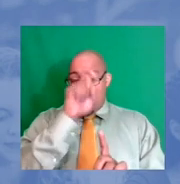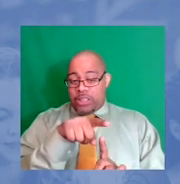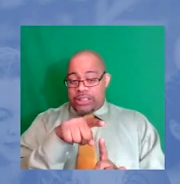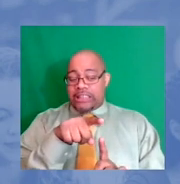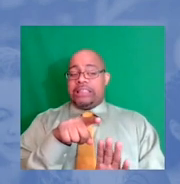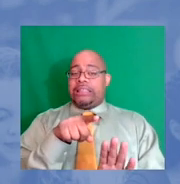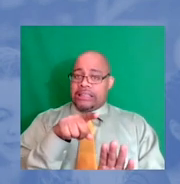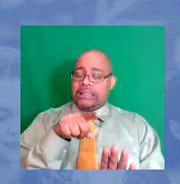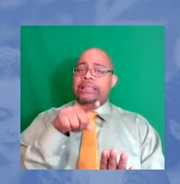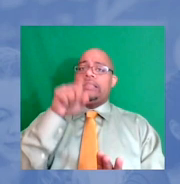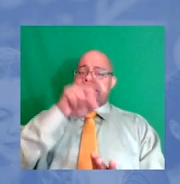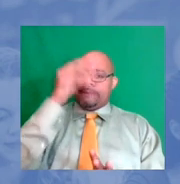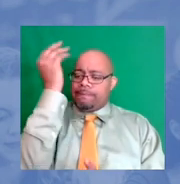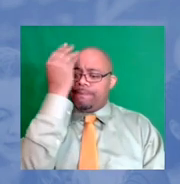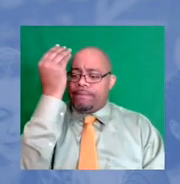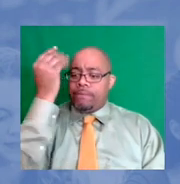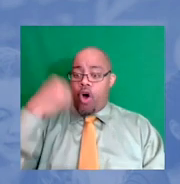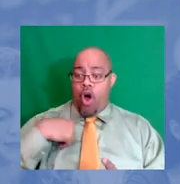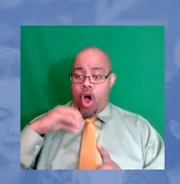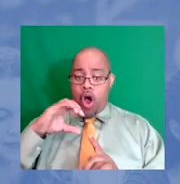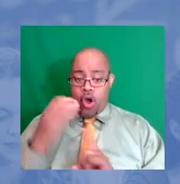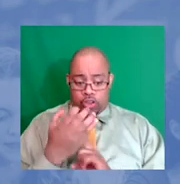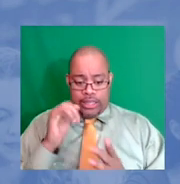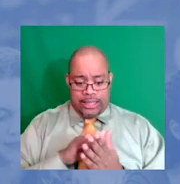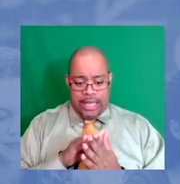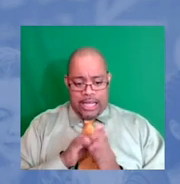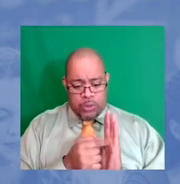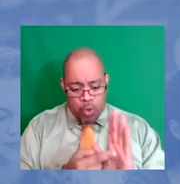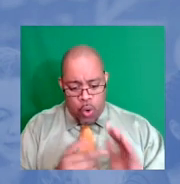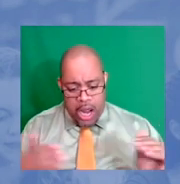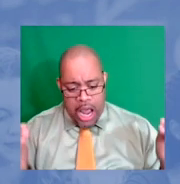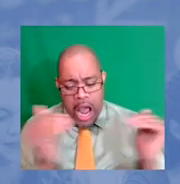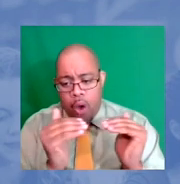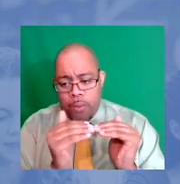IS OUR CULTURE ONE THAT REFLECTS EQUITABLE PRACTICE FROM THE MOMENT A STUDENT WALKS THROUGH